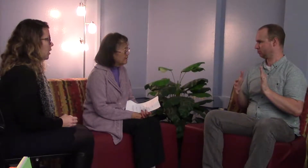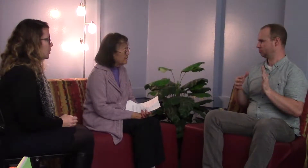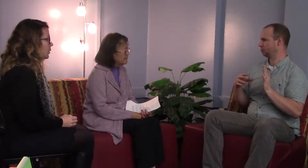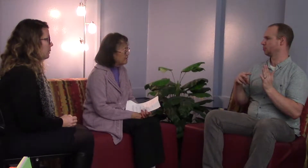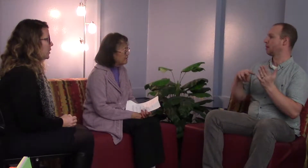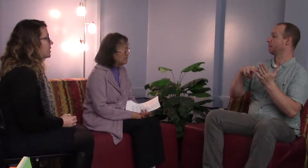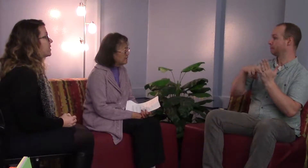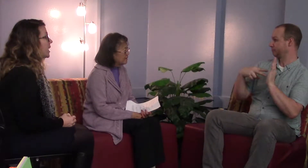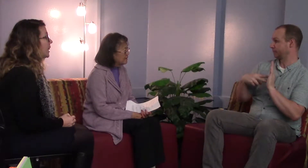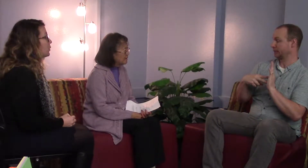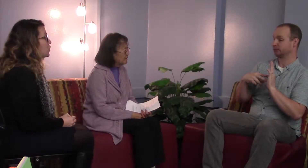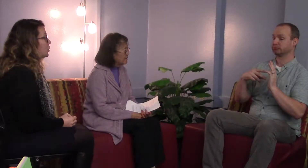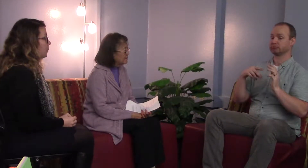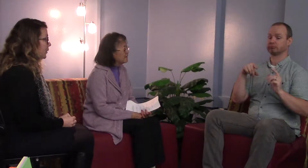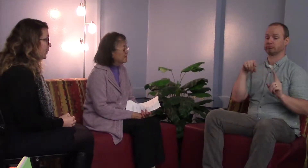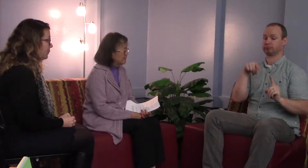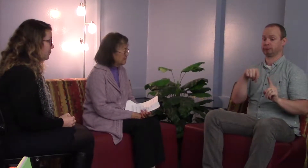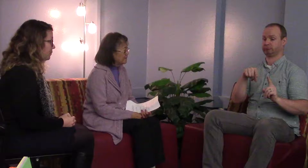also labeled as a sign language interpreter,